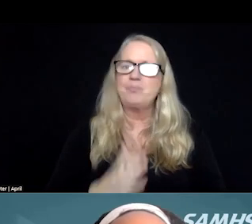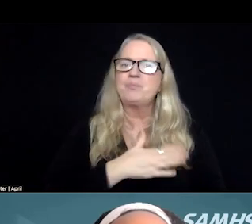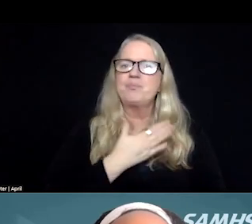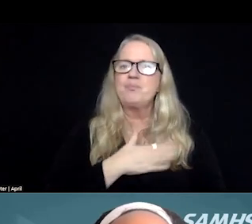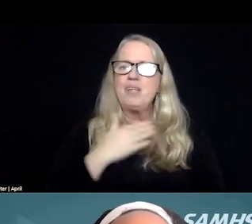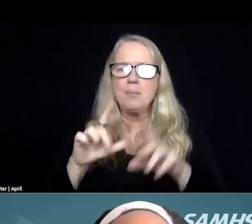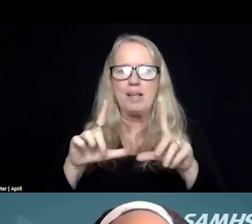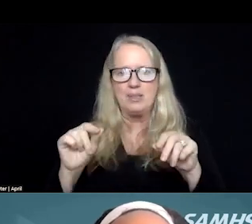I AM A TOUCH UNDER THE WEATHER.